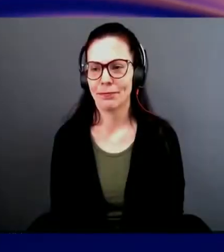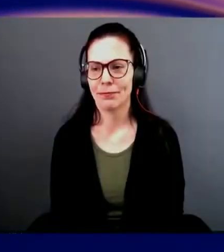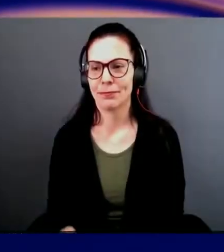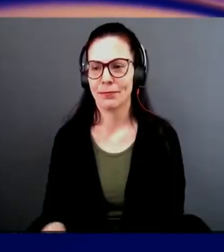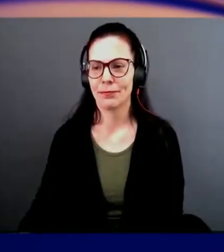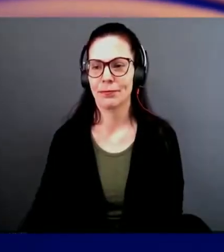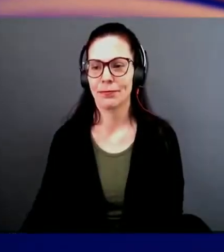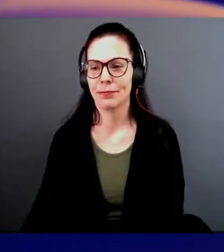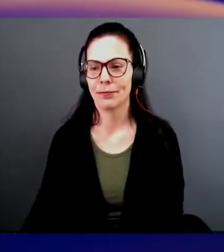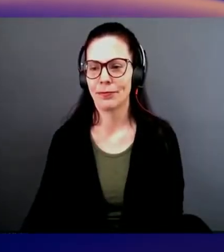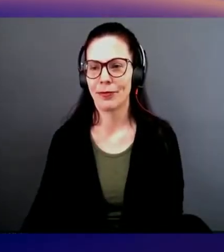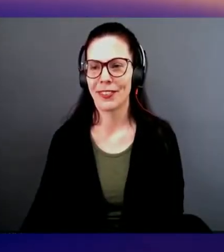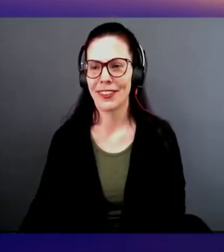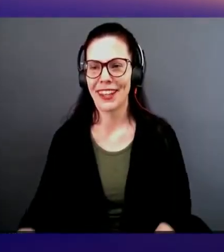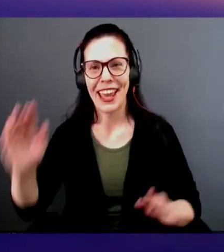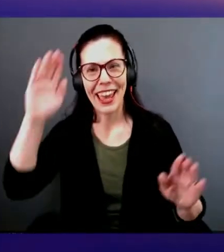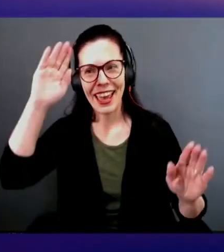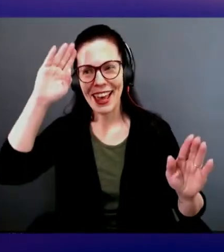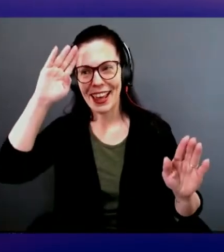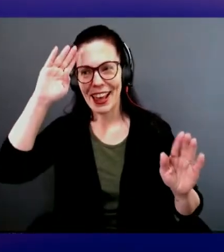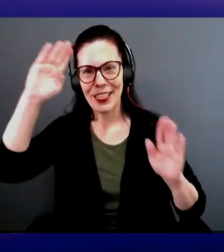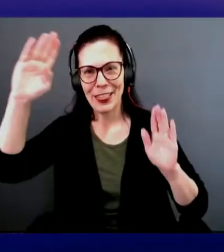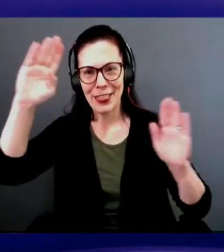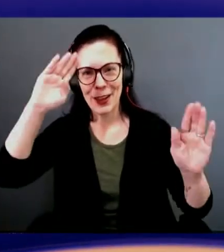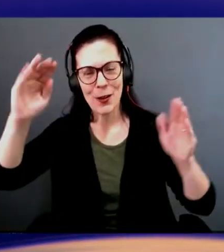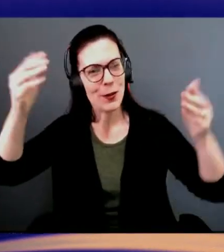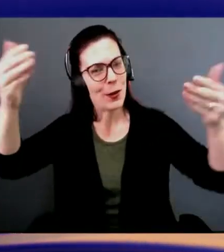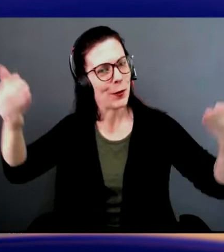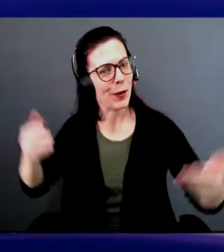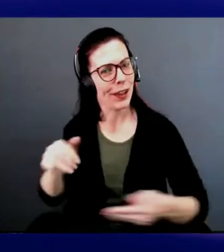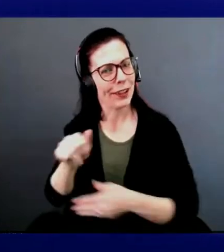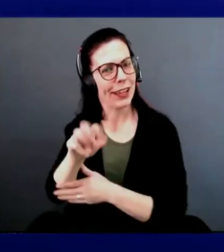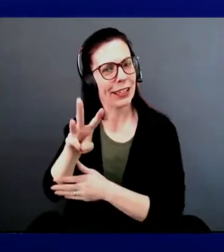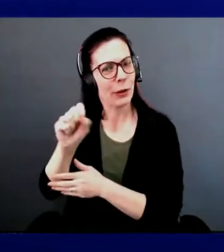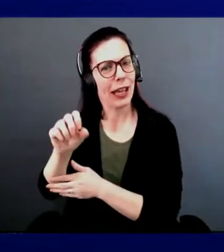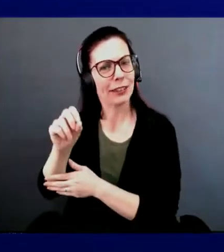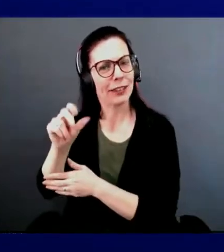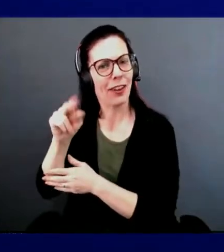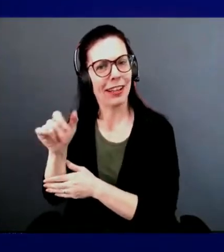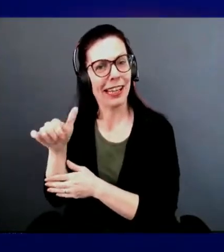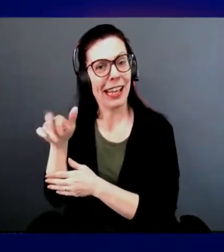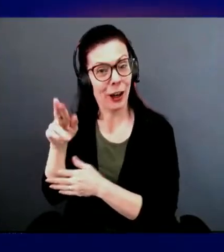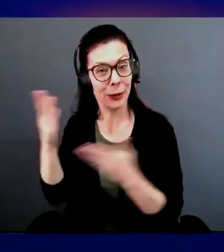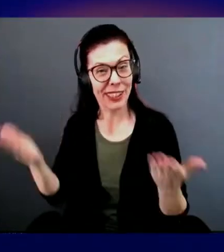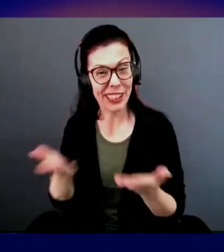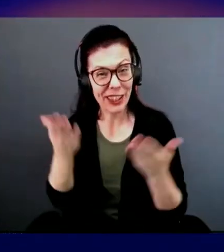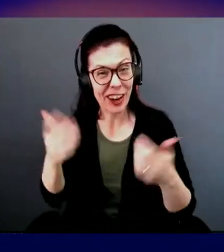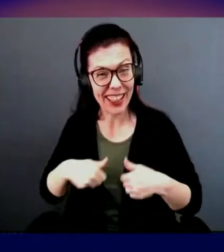Hello, and welcome to AWS on Air. We are here, live at the SF Summit.